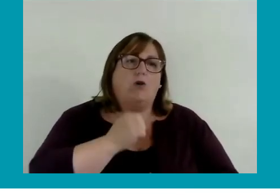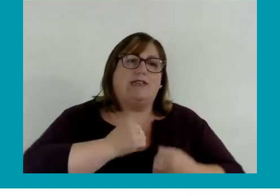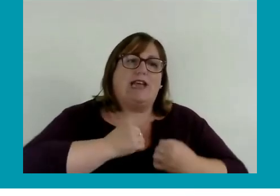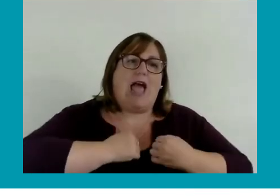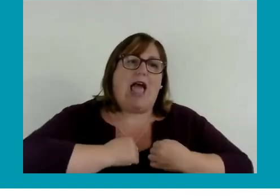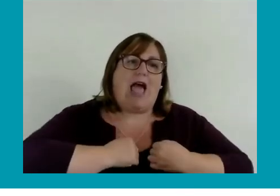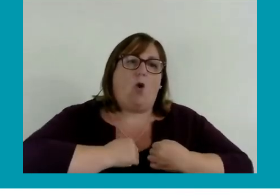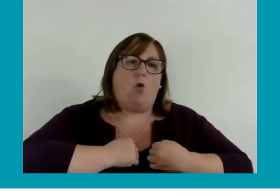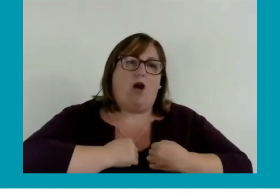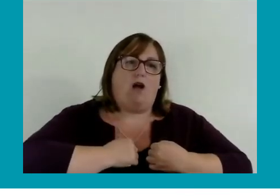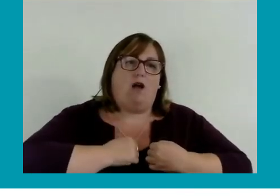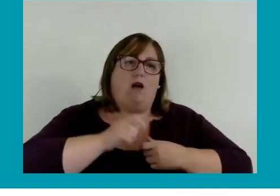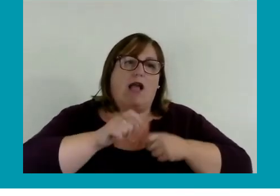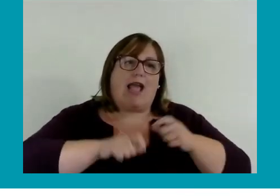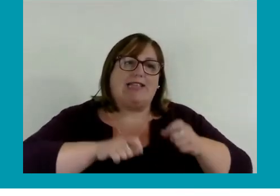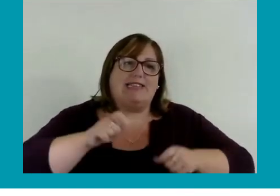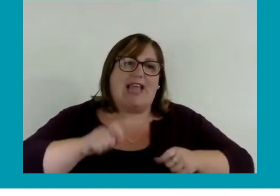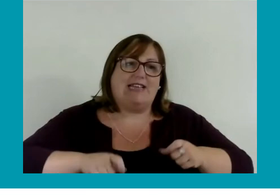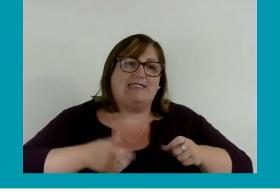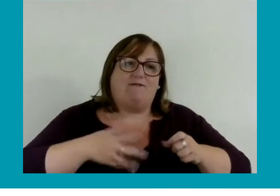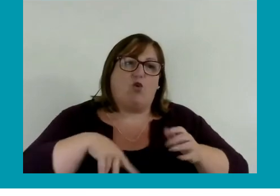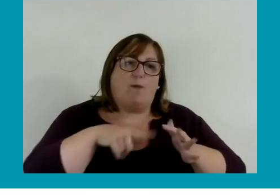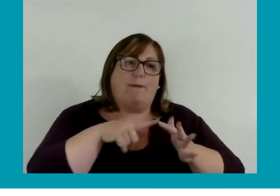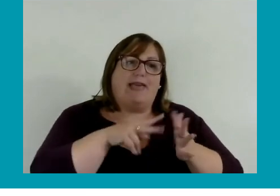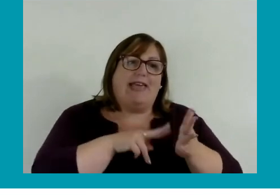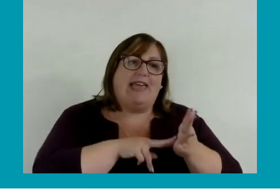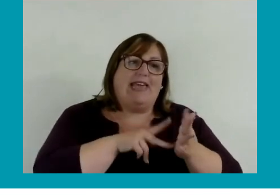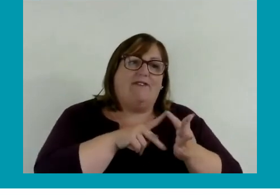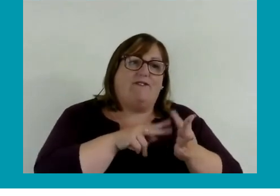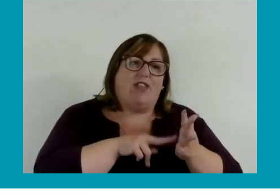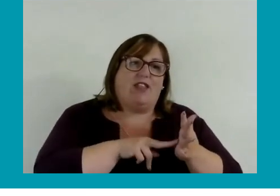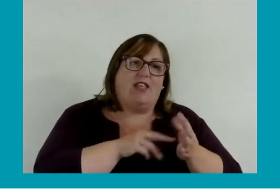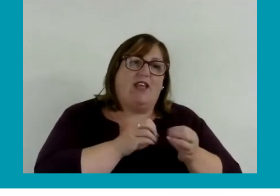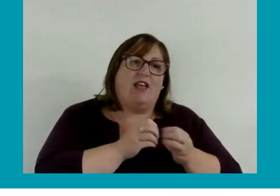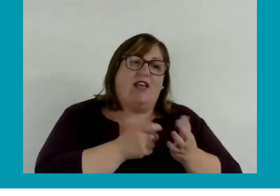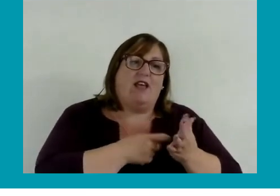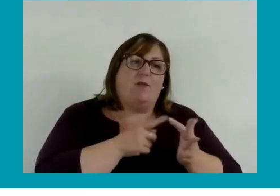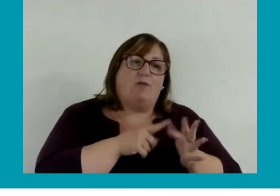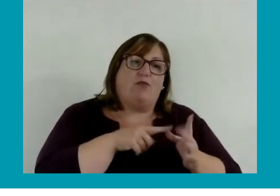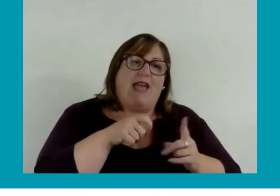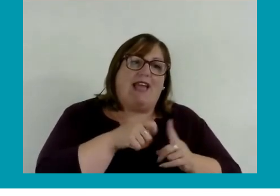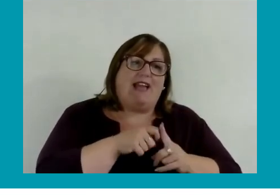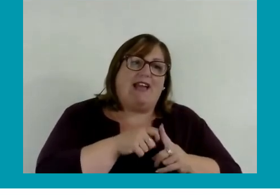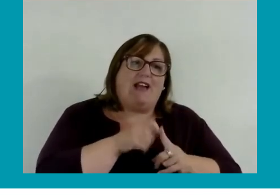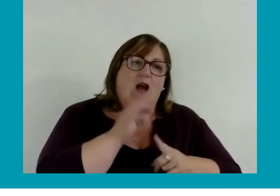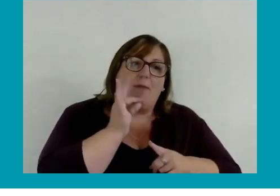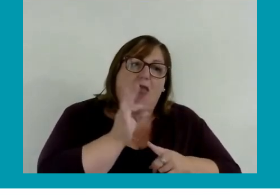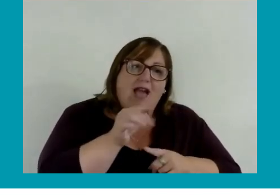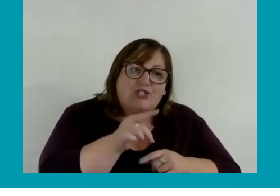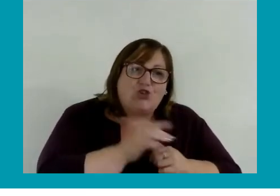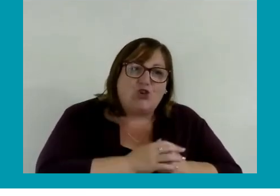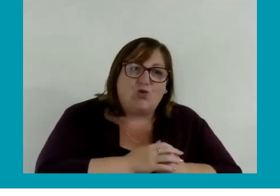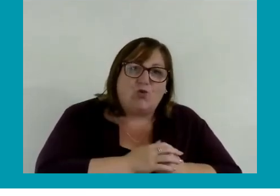john lewis partnership or why should they even, laura oh i think nicole's probably